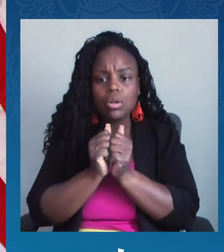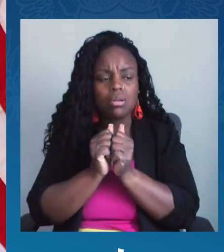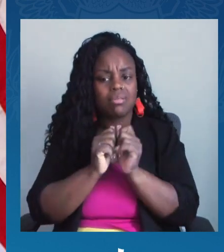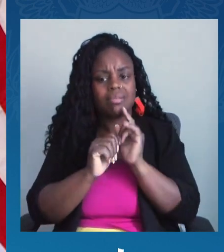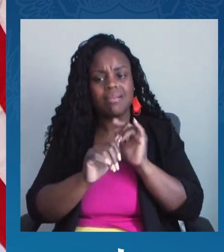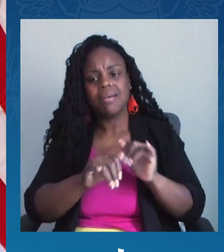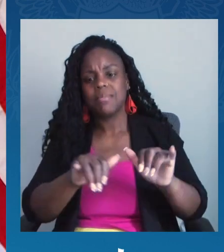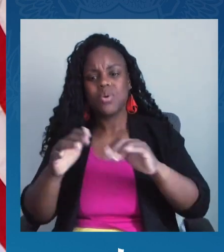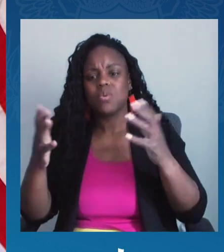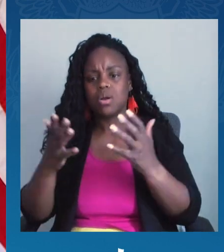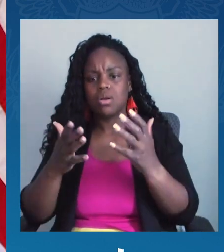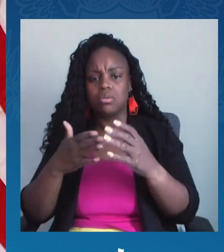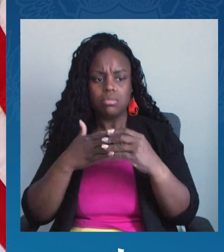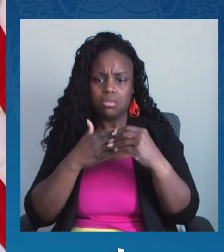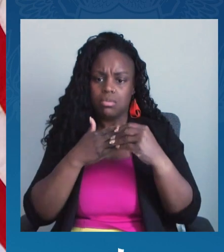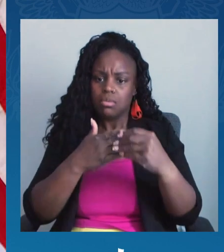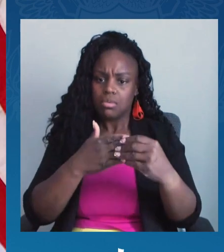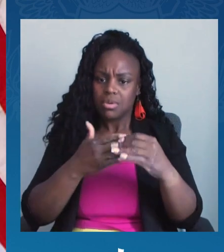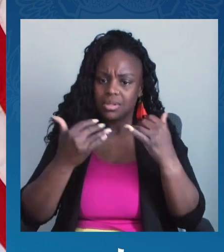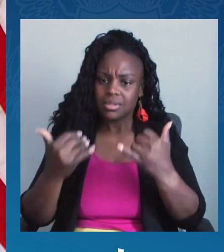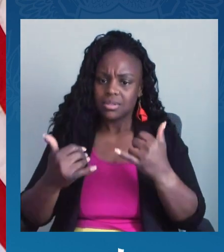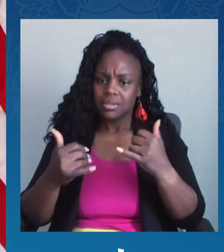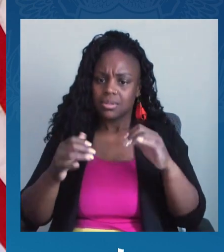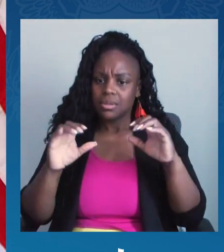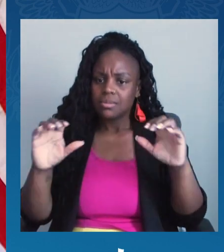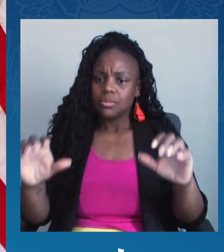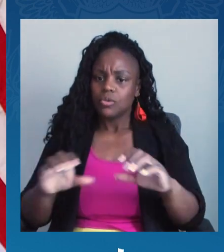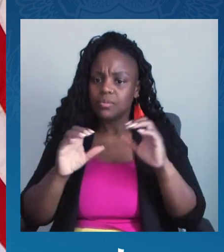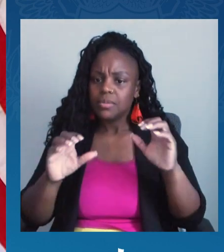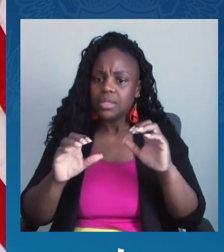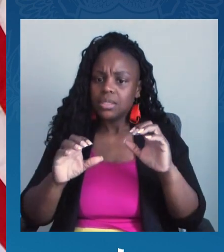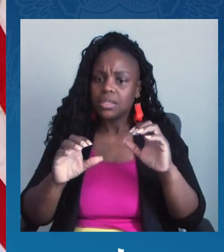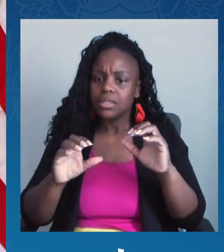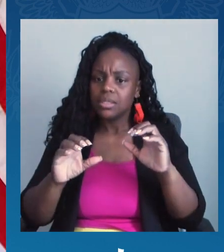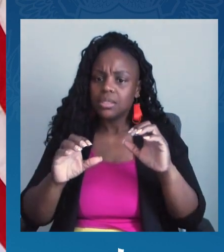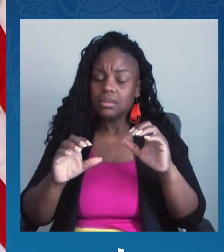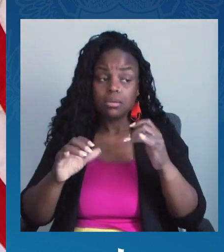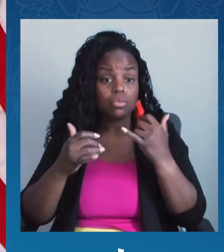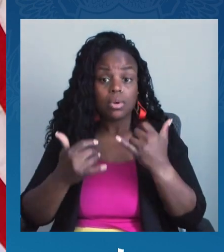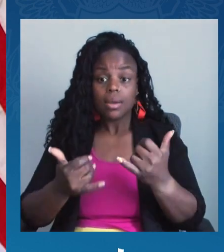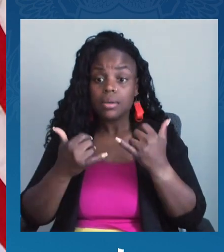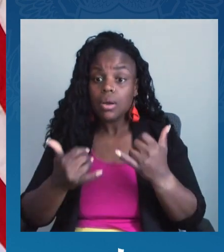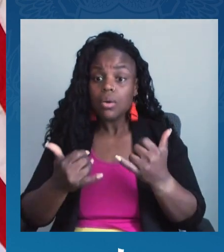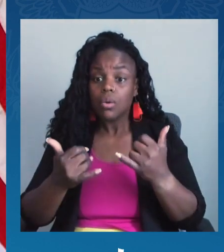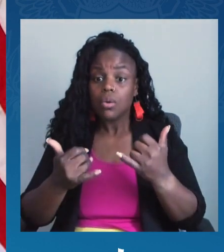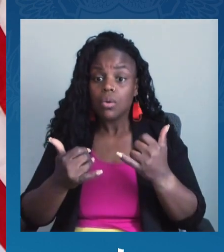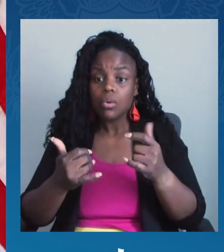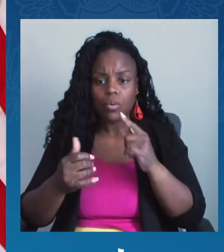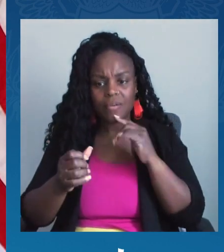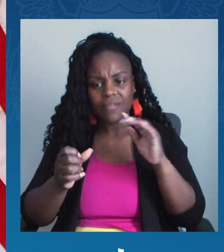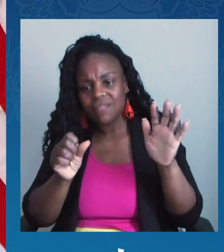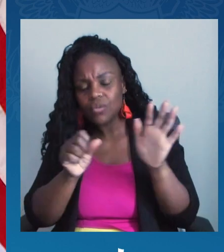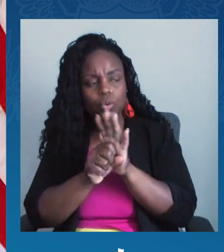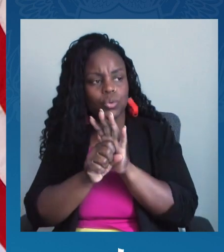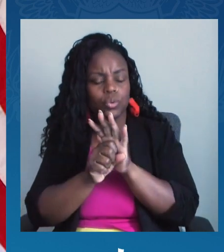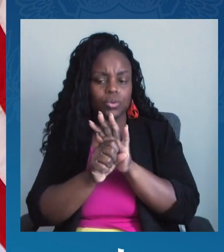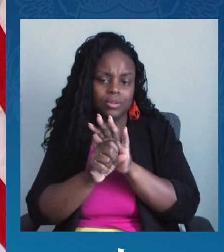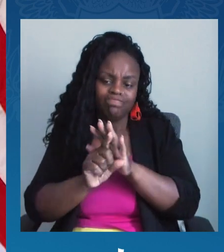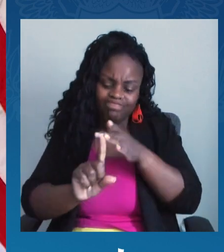because right now there is a full on attack on freedom and liberty.